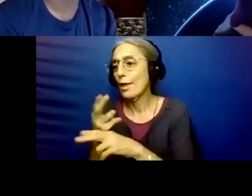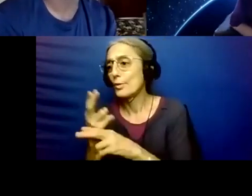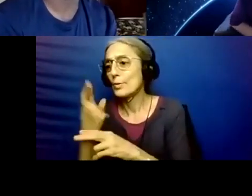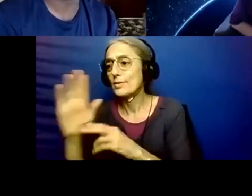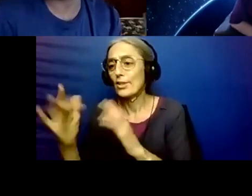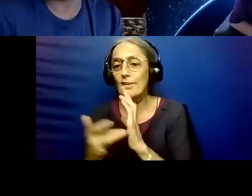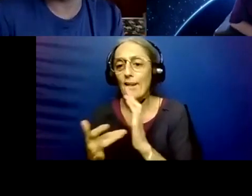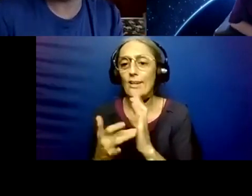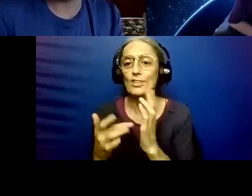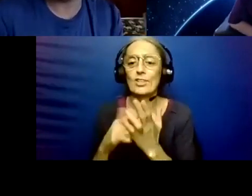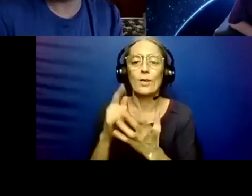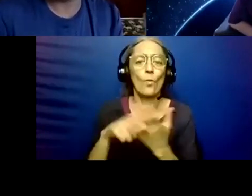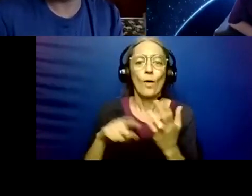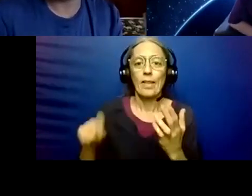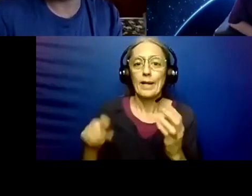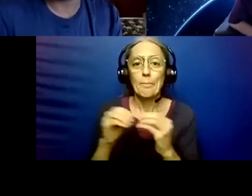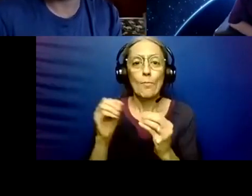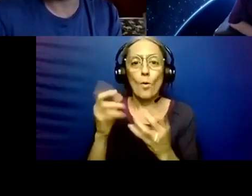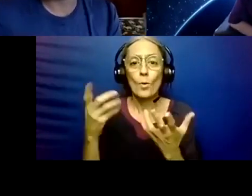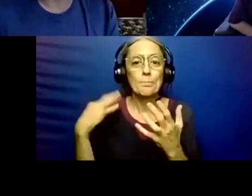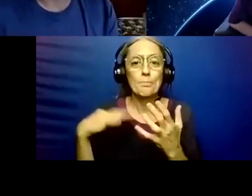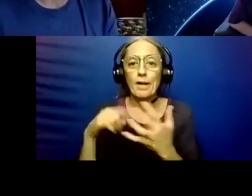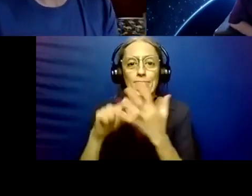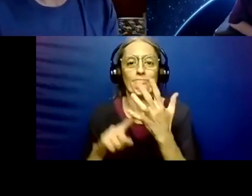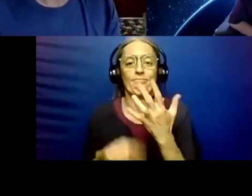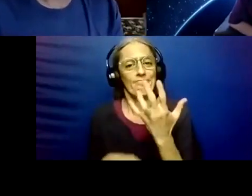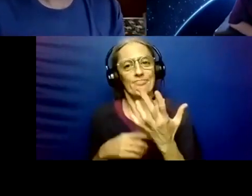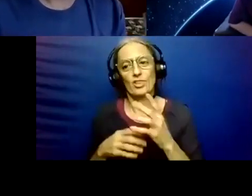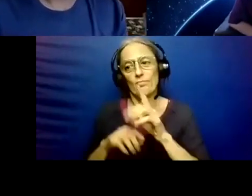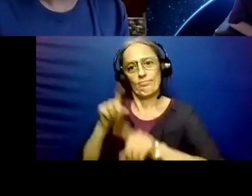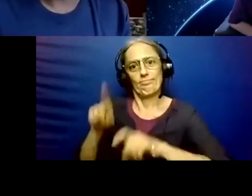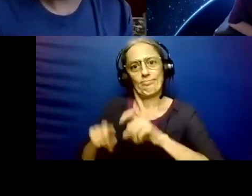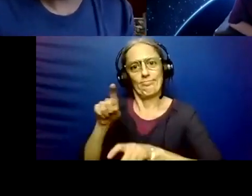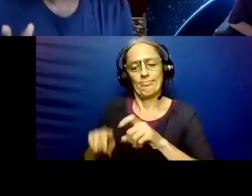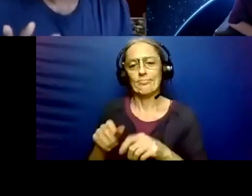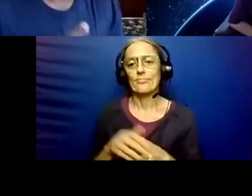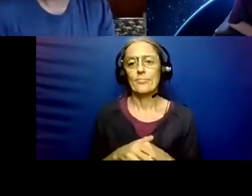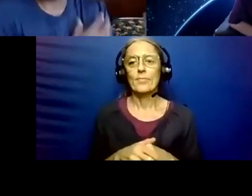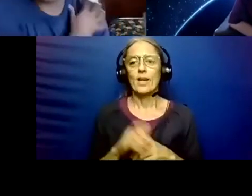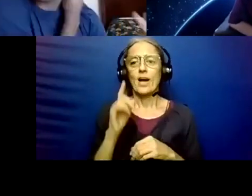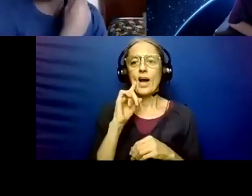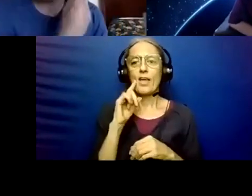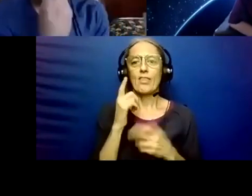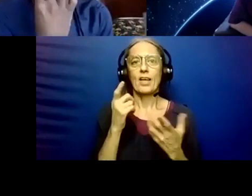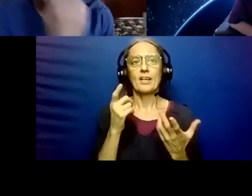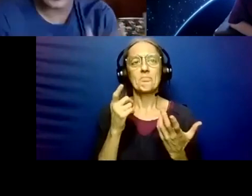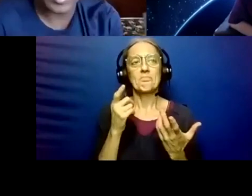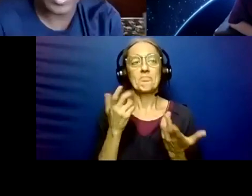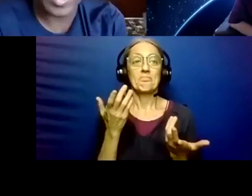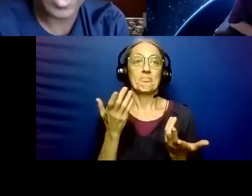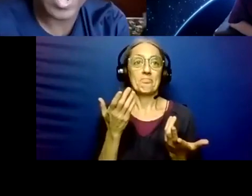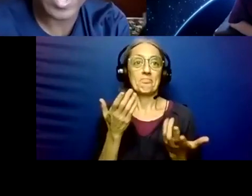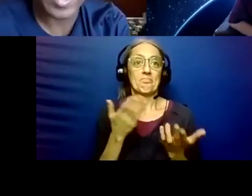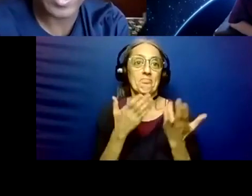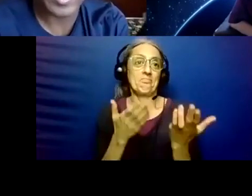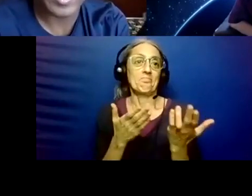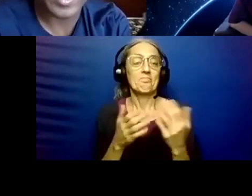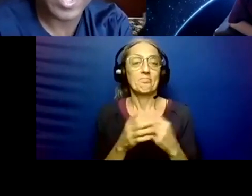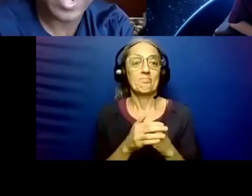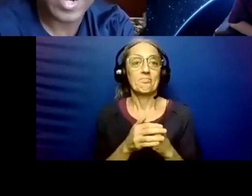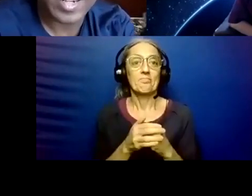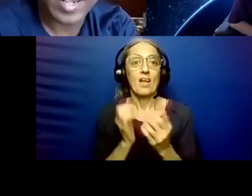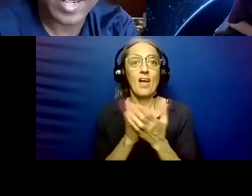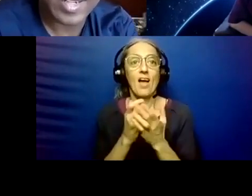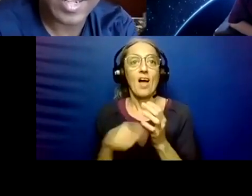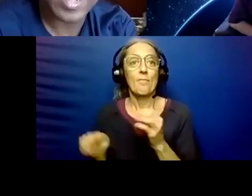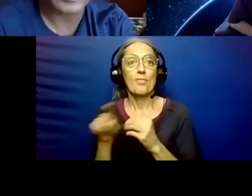So both I would say helping them get better knowledge